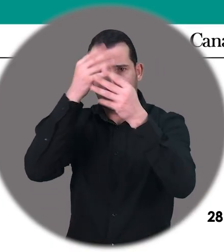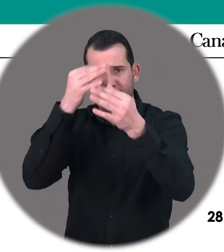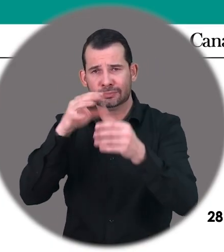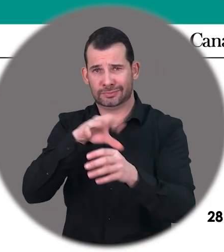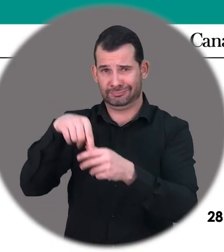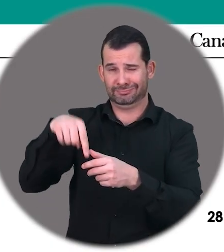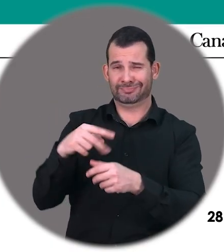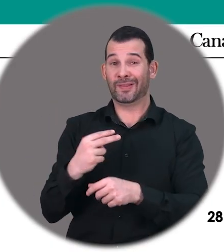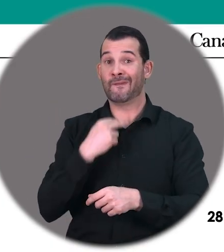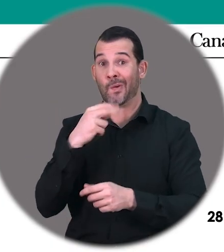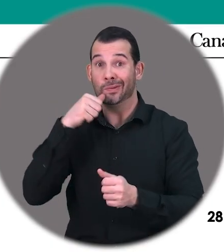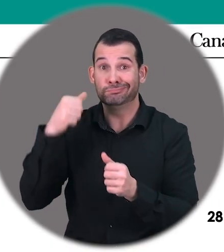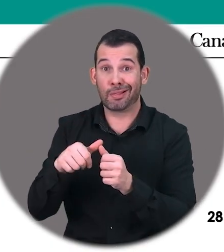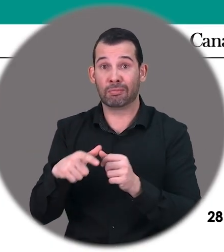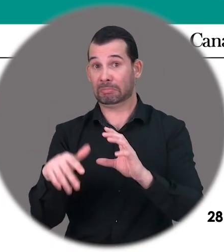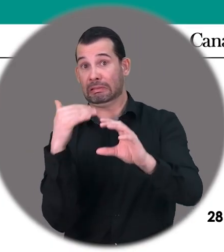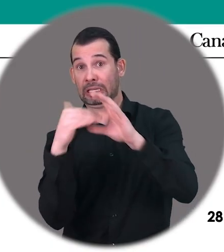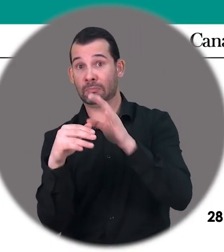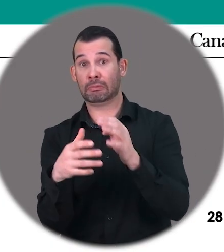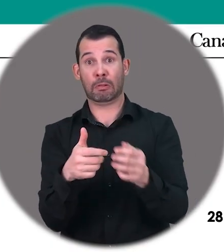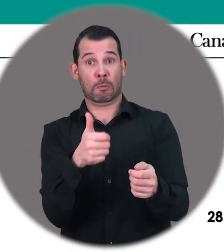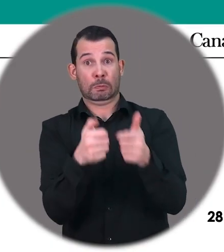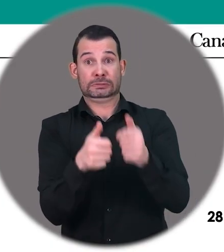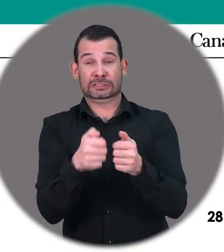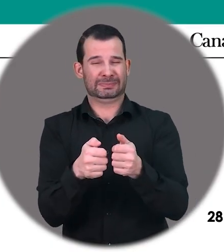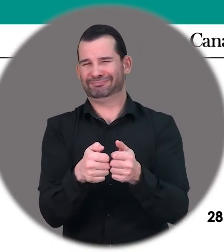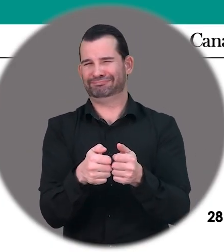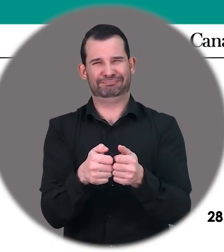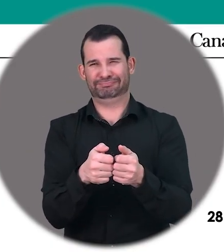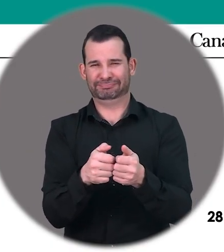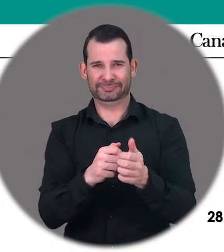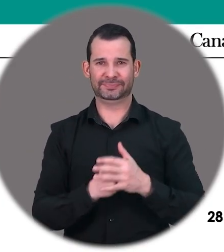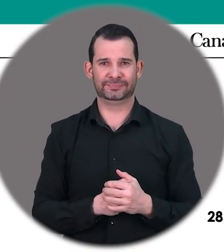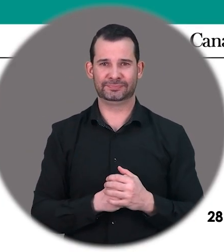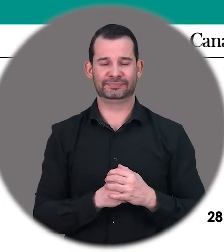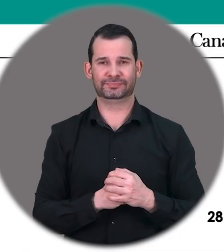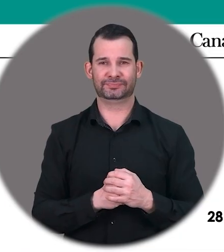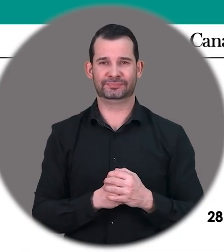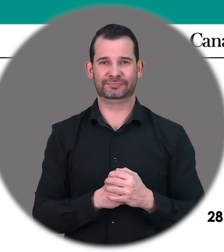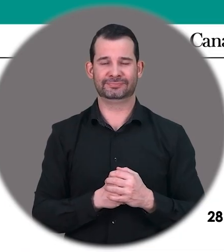or financial information in a voicemail, email or text message.